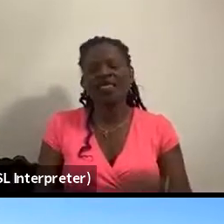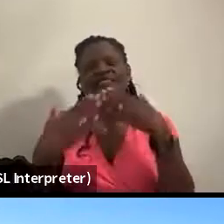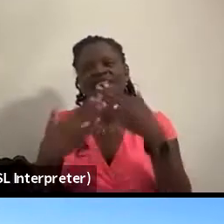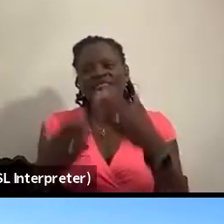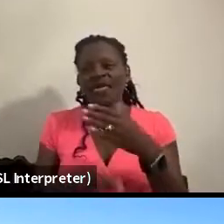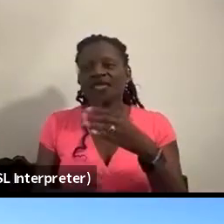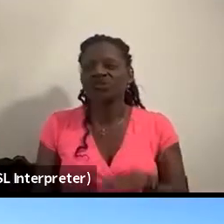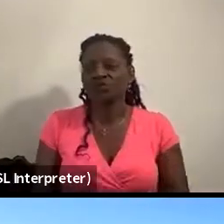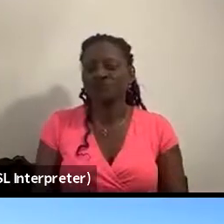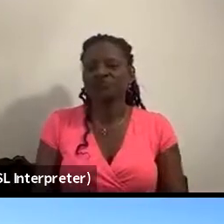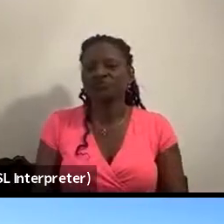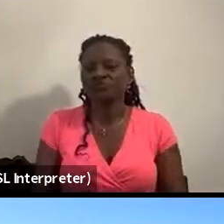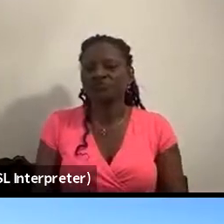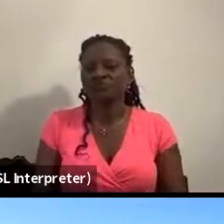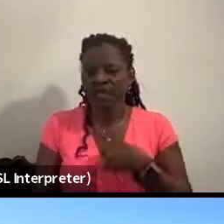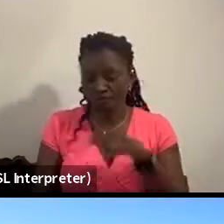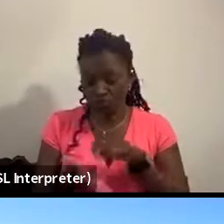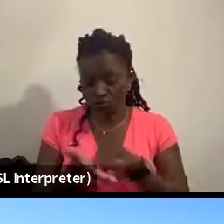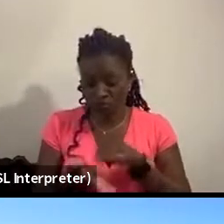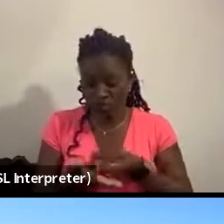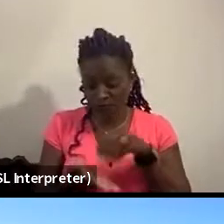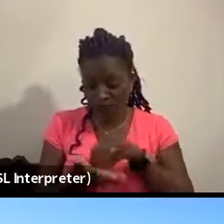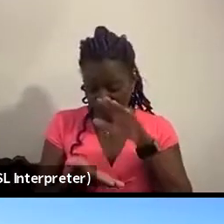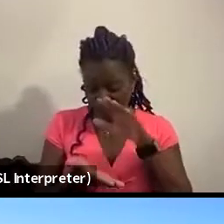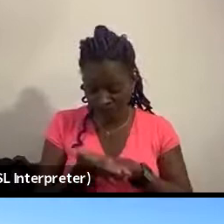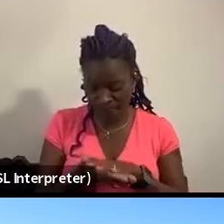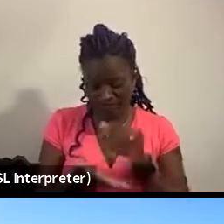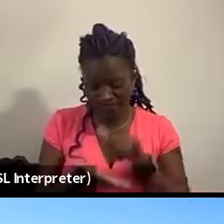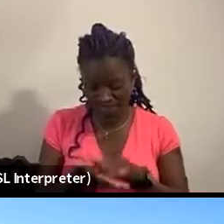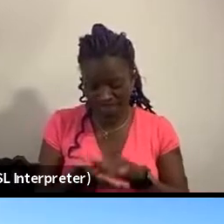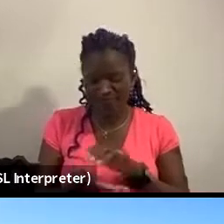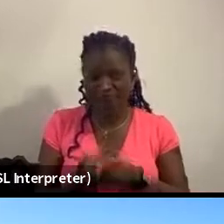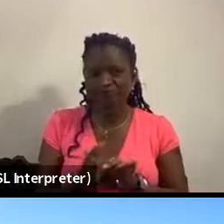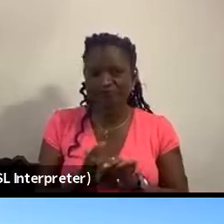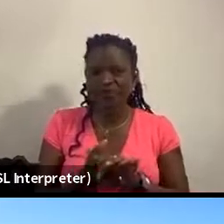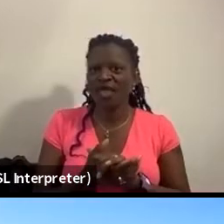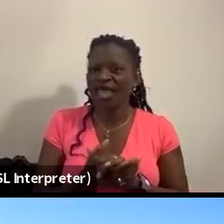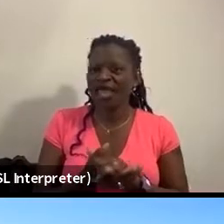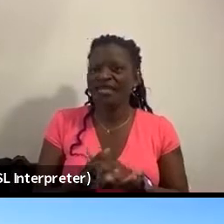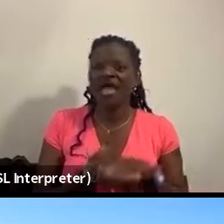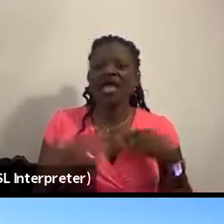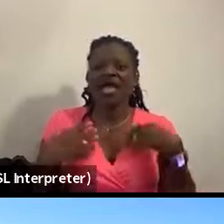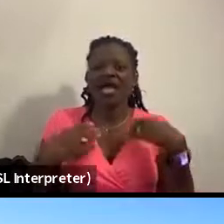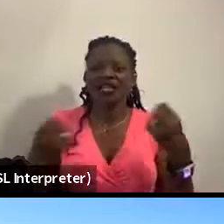I wrote down that health care moving at the speed of trust. I think that's that is a great way to look at things.